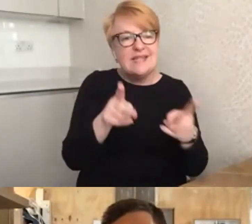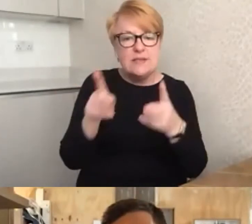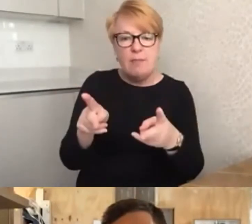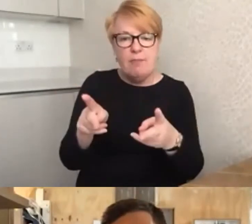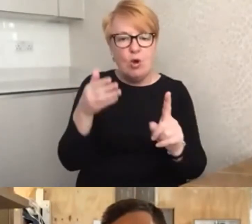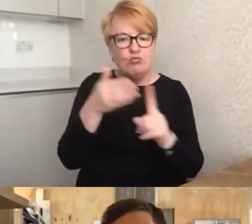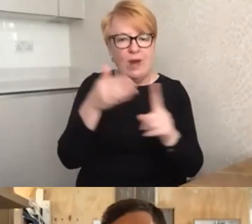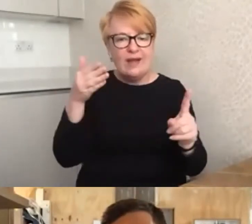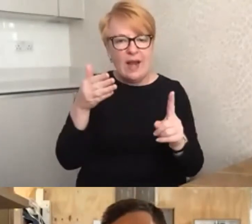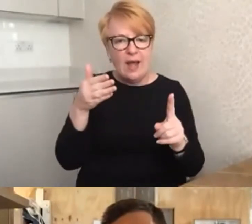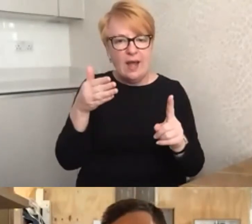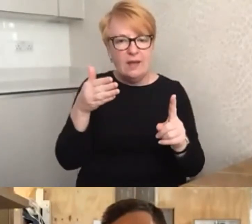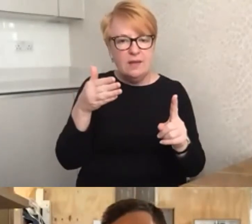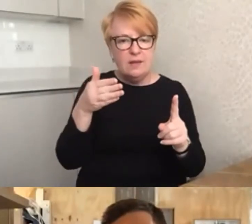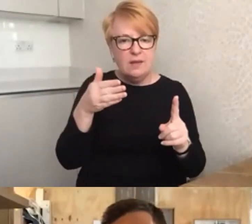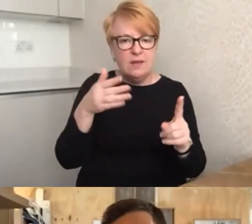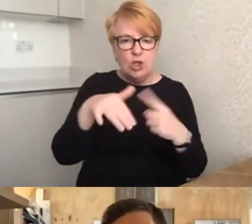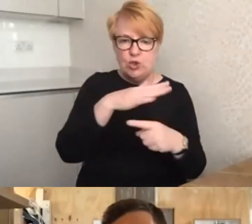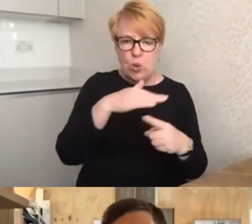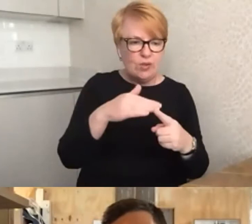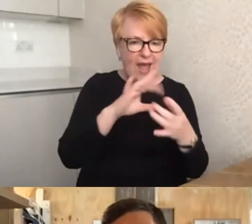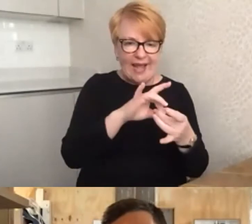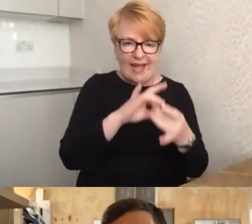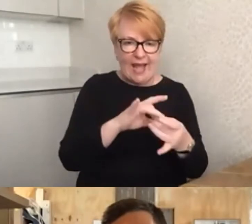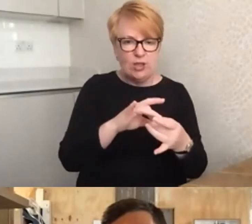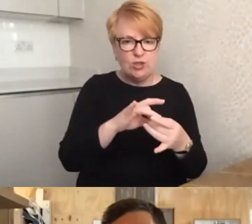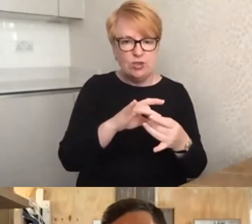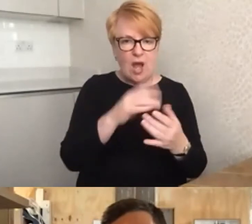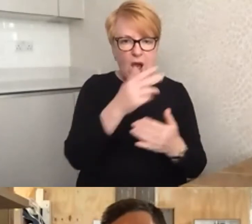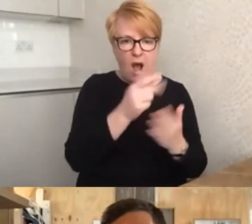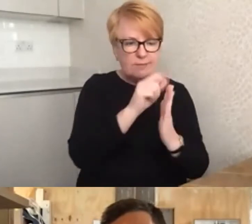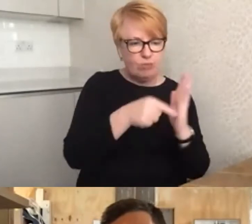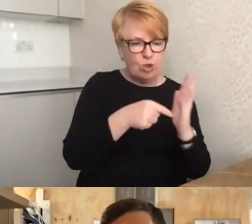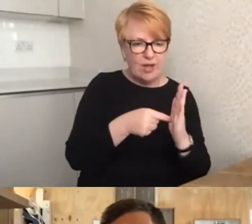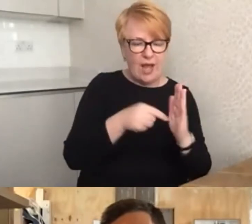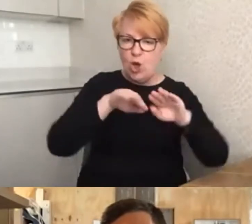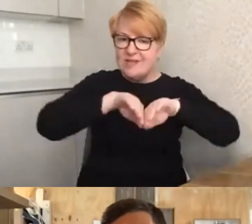separate from going to your mom's/gran’s funeral or your sister's wedding.